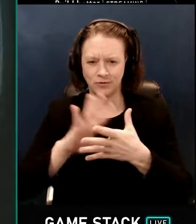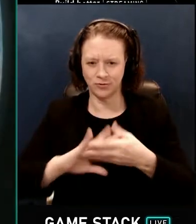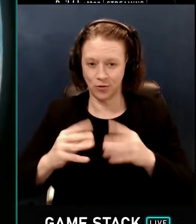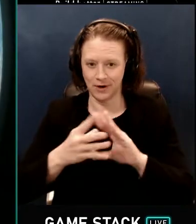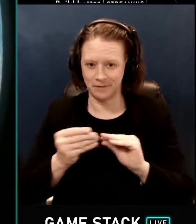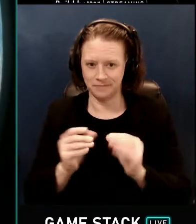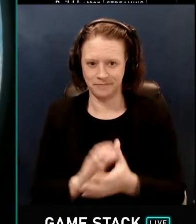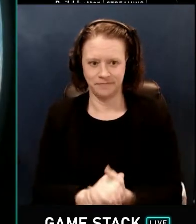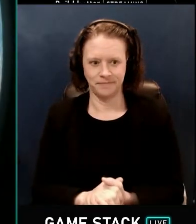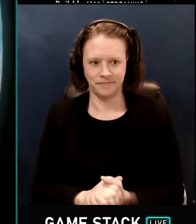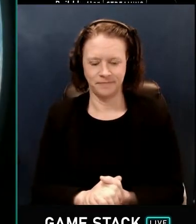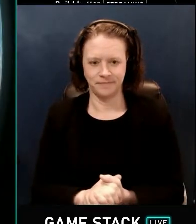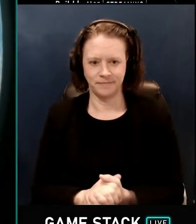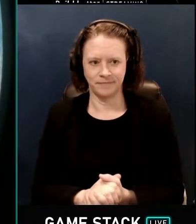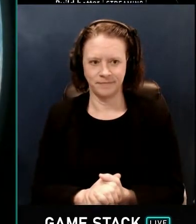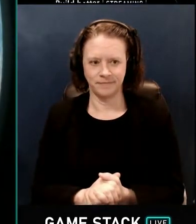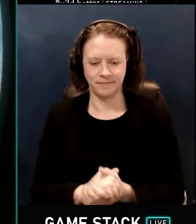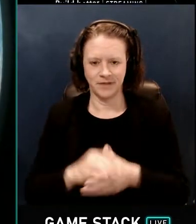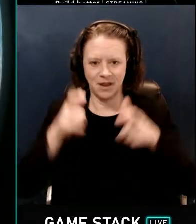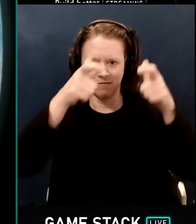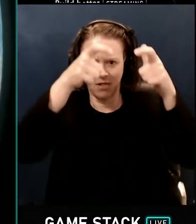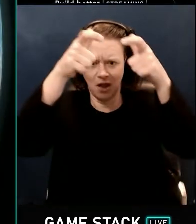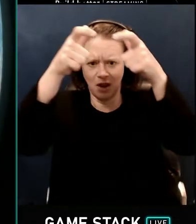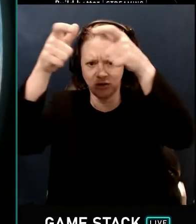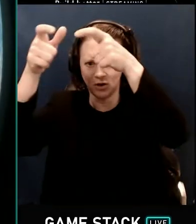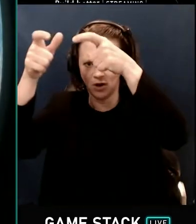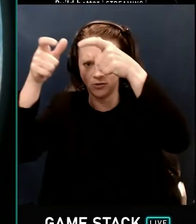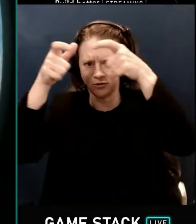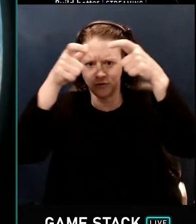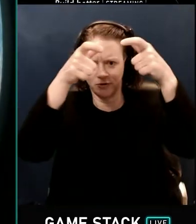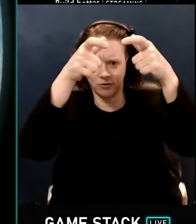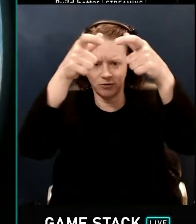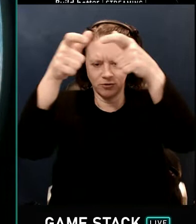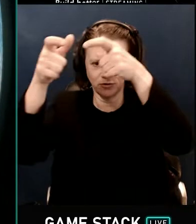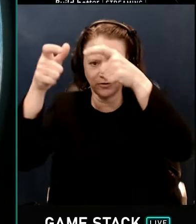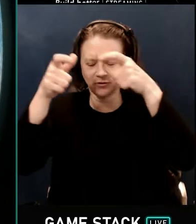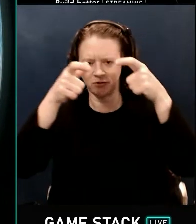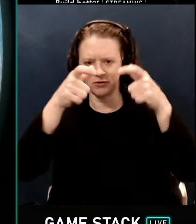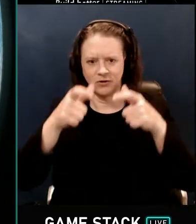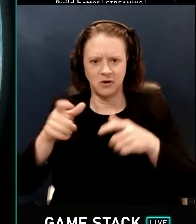Flying saucers have appeared above the Earth. They challenge Earth's greatest champion,